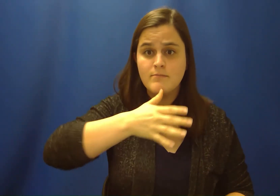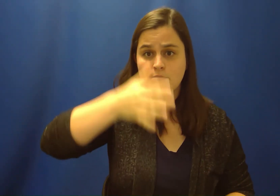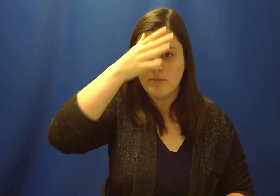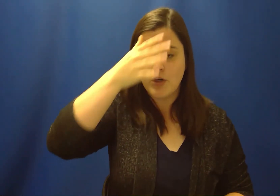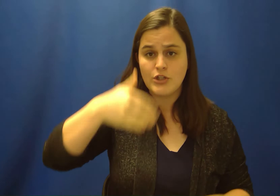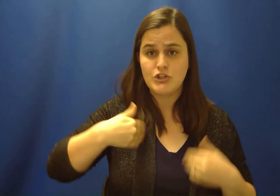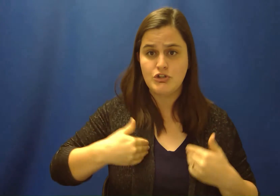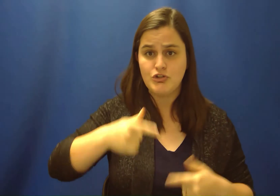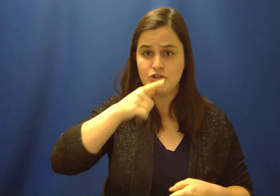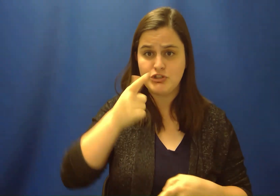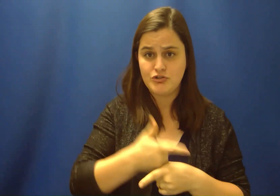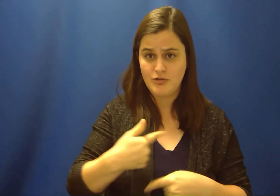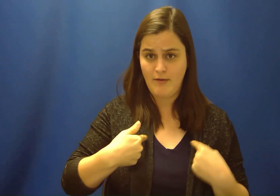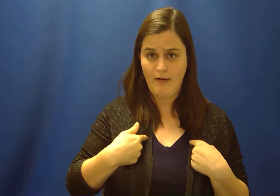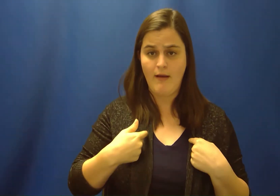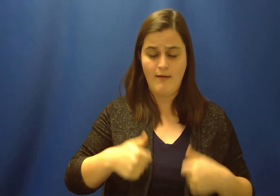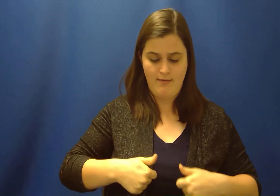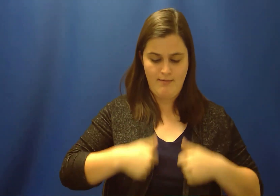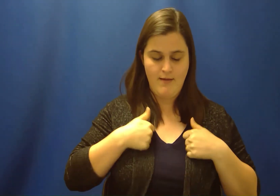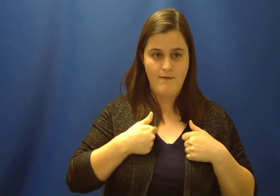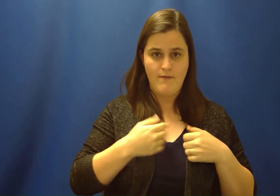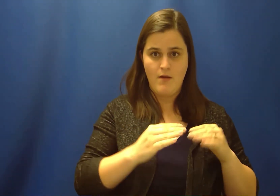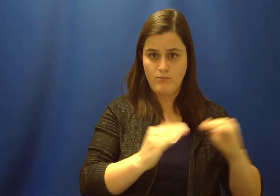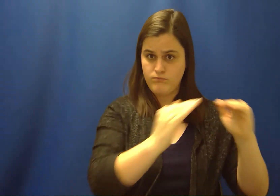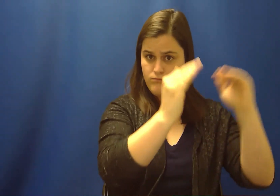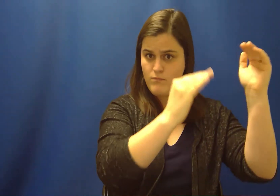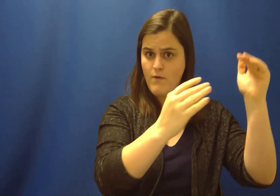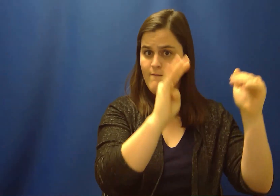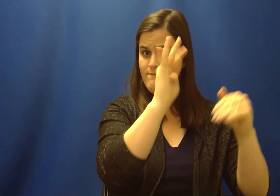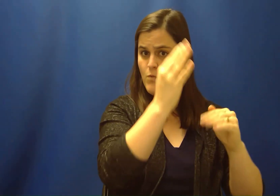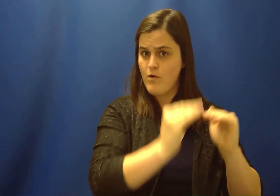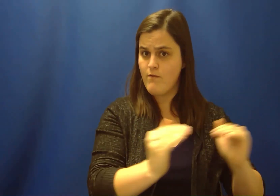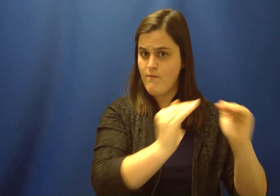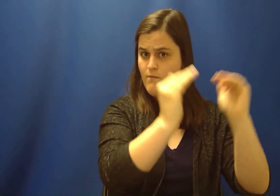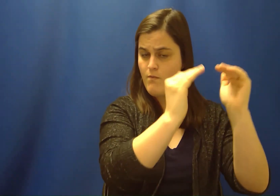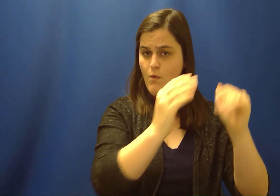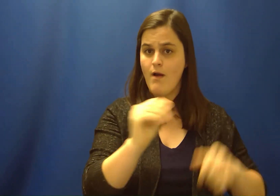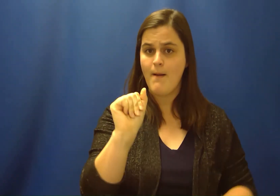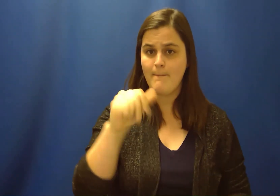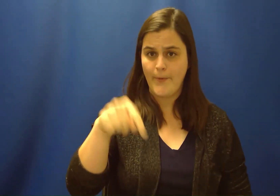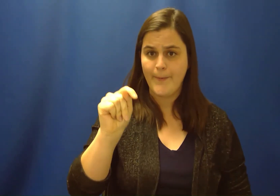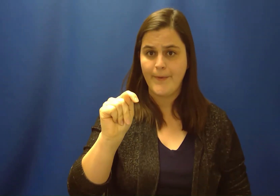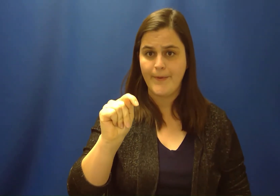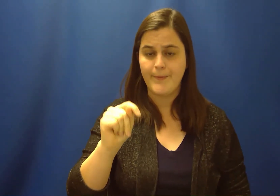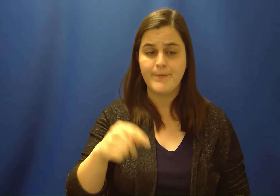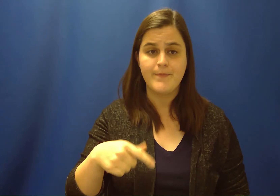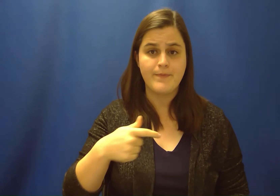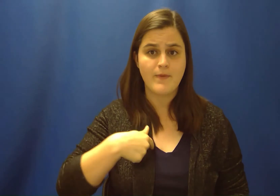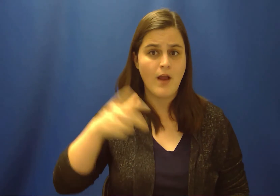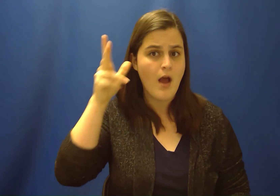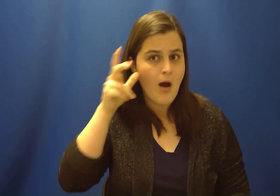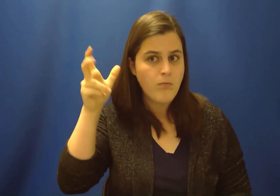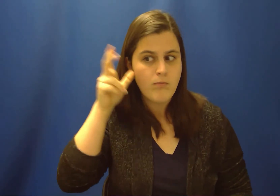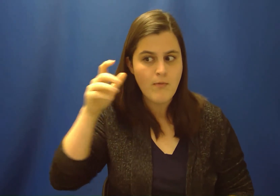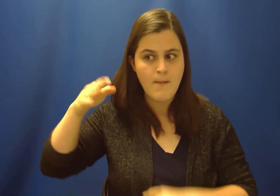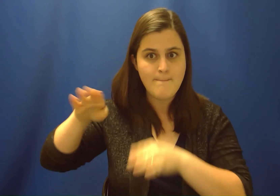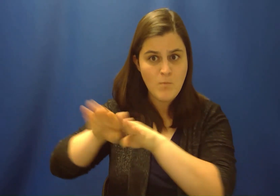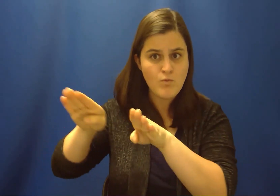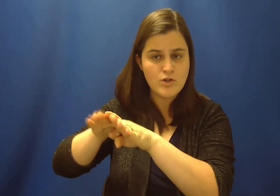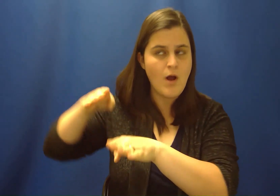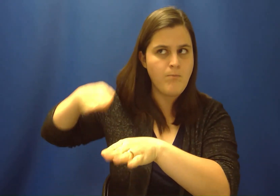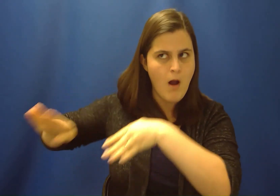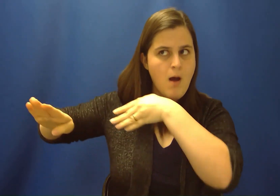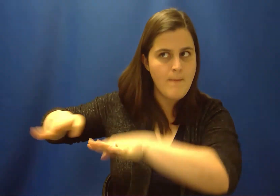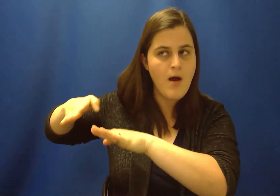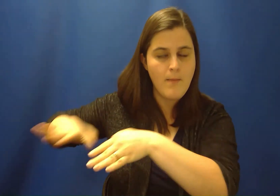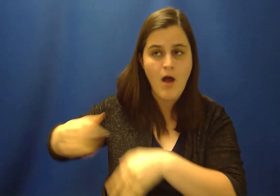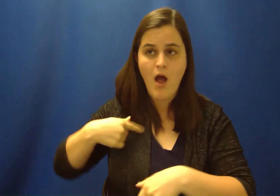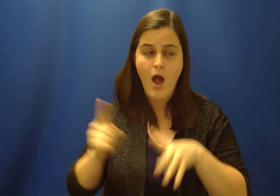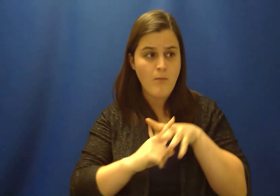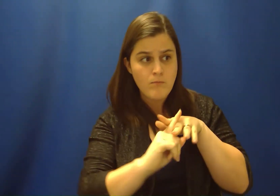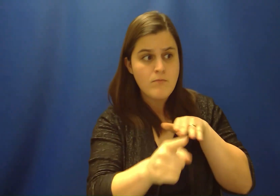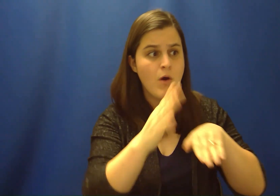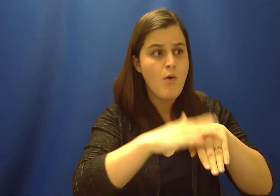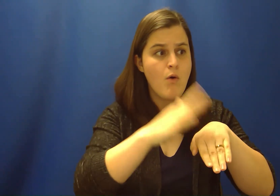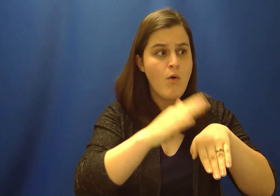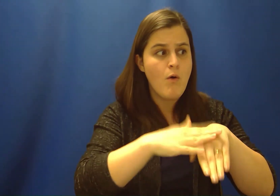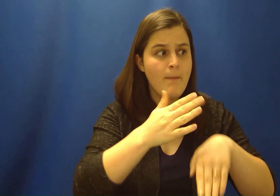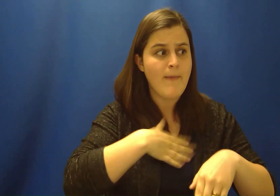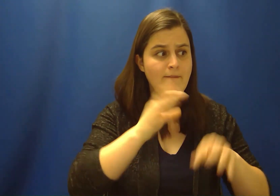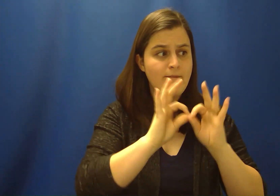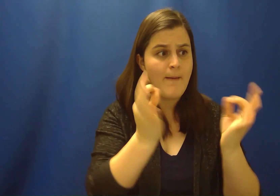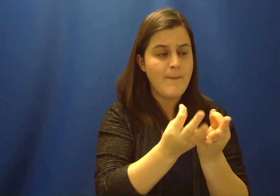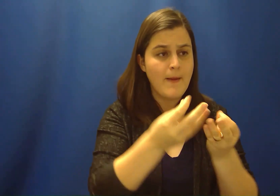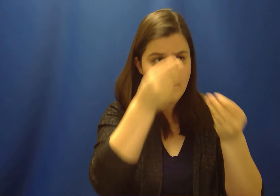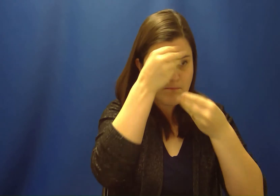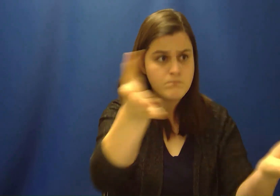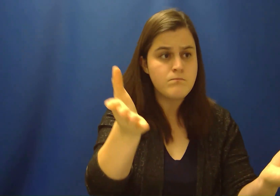My parents, younger sister, and I lived in a fourth- floor apartment, and when I heard the sound of those boots, I ran to warn my family.